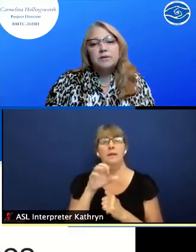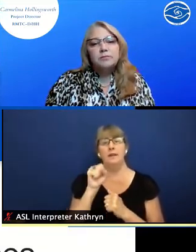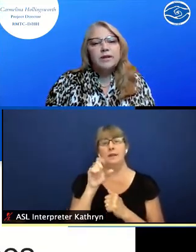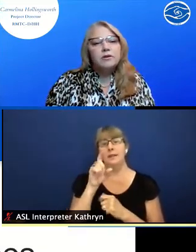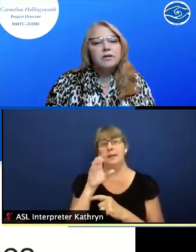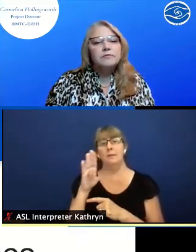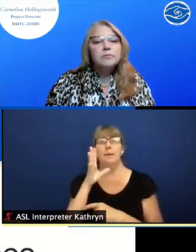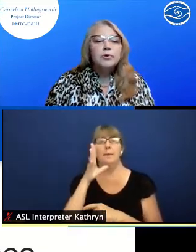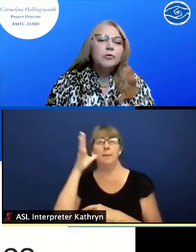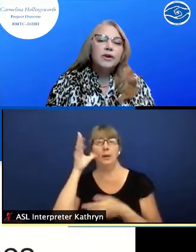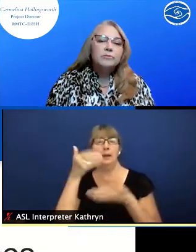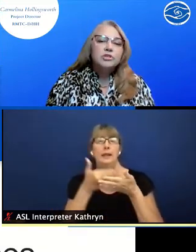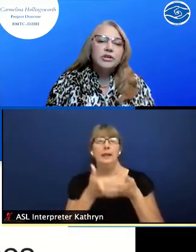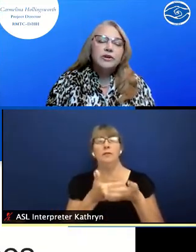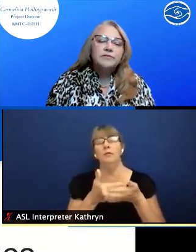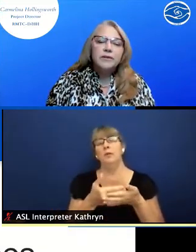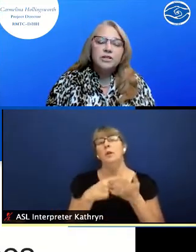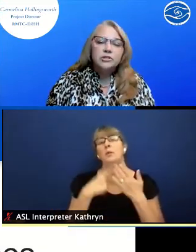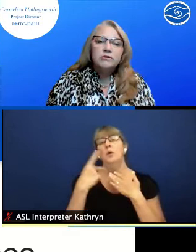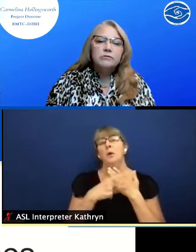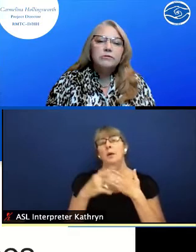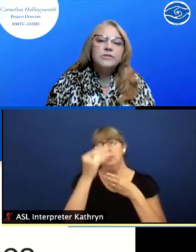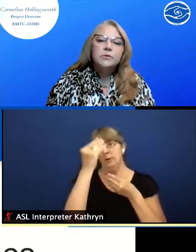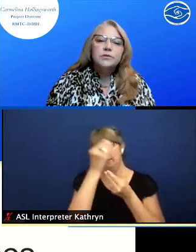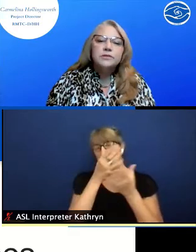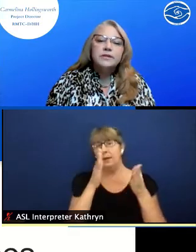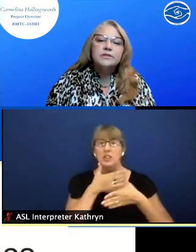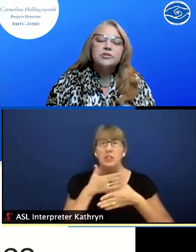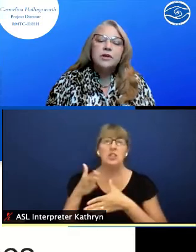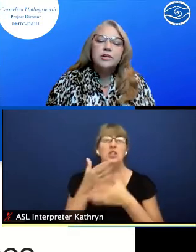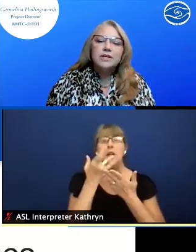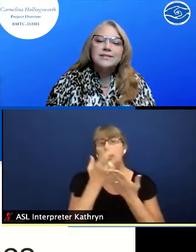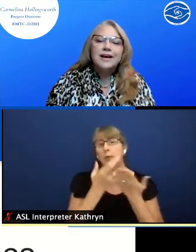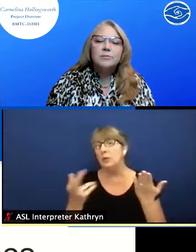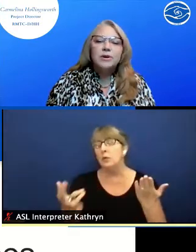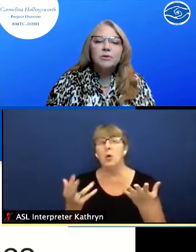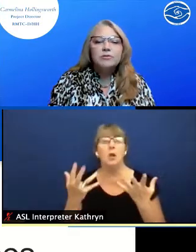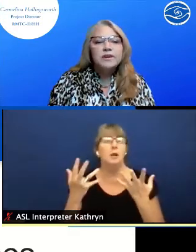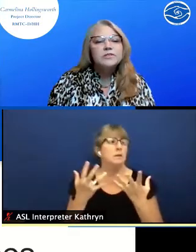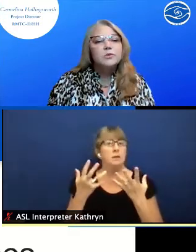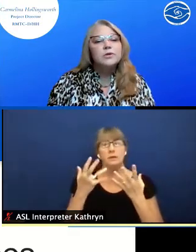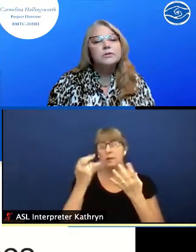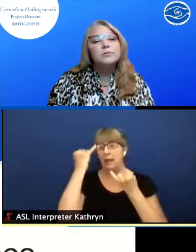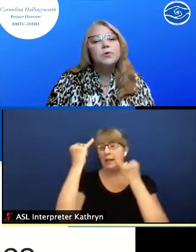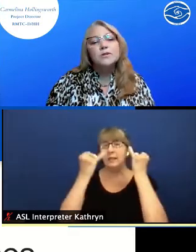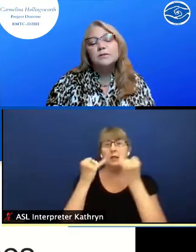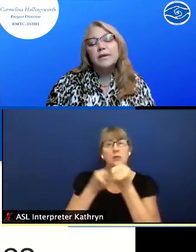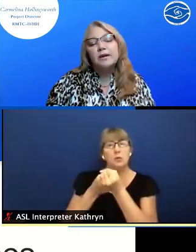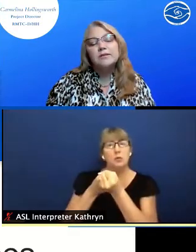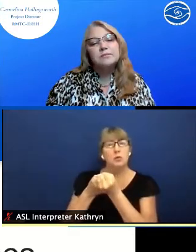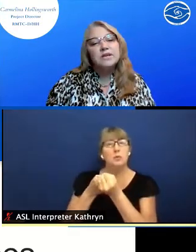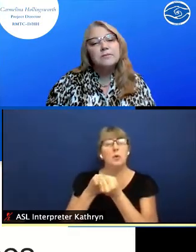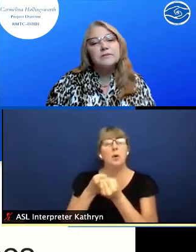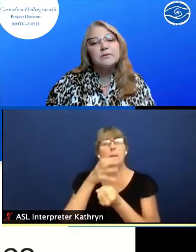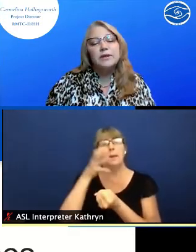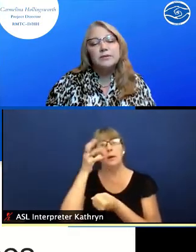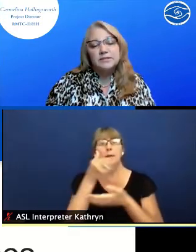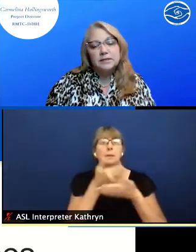Parent Infant Program to share information, resources, and to strategize how to better provide supports to parents and babies around the state.